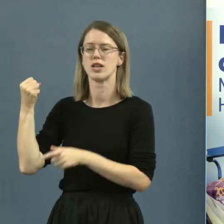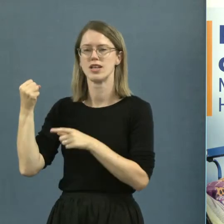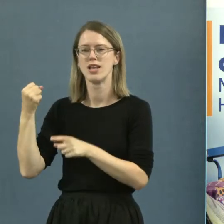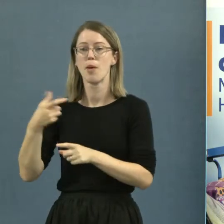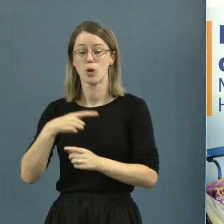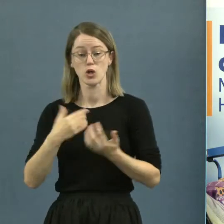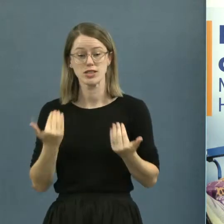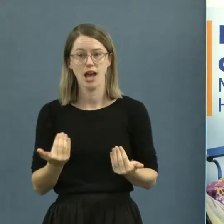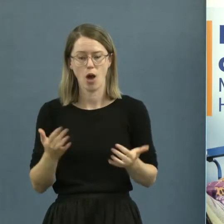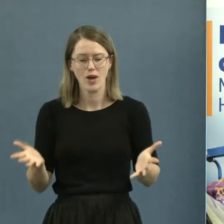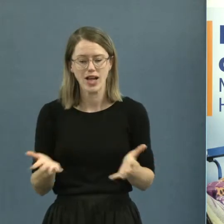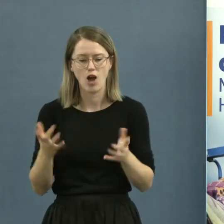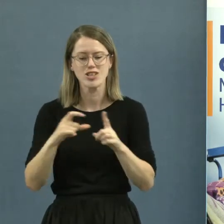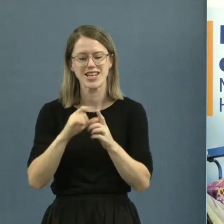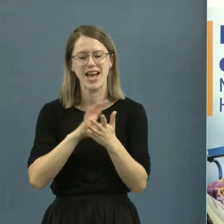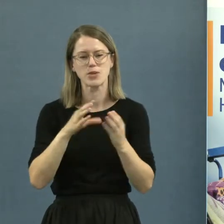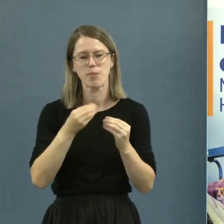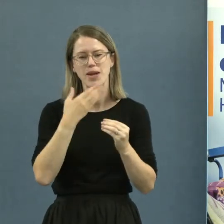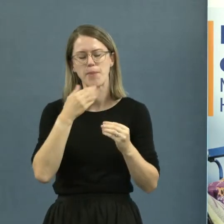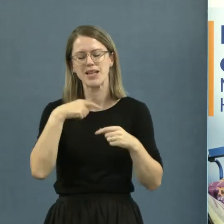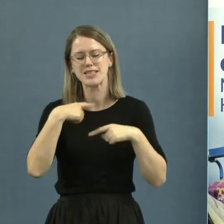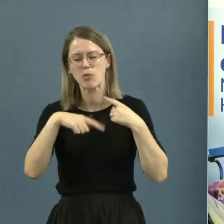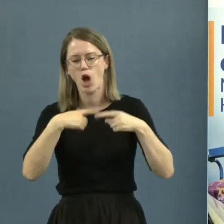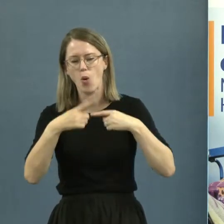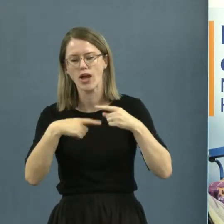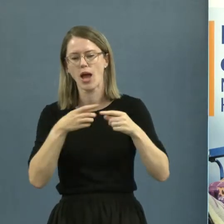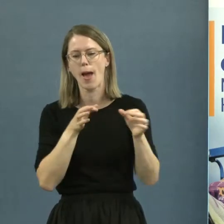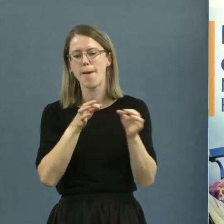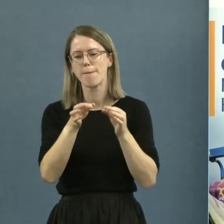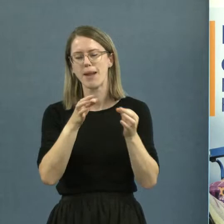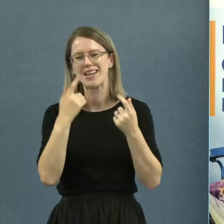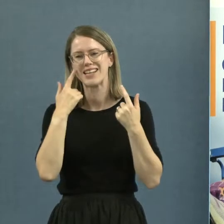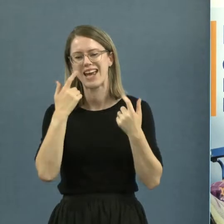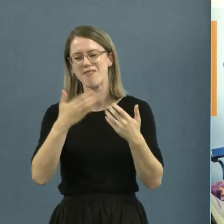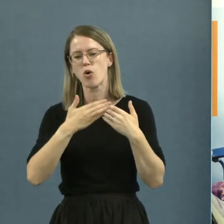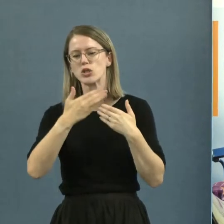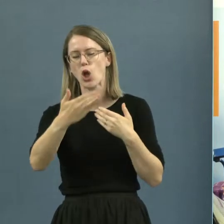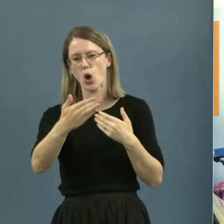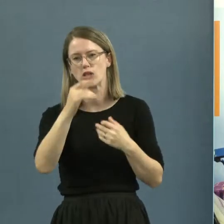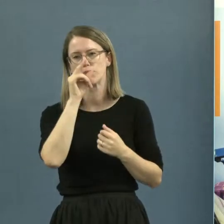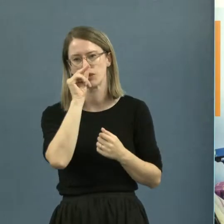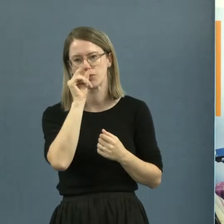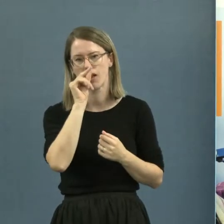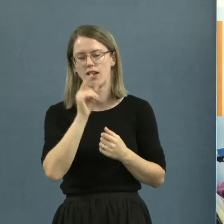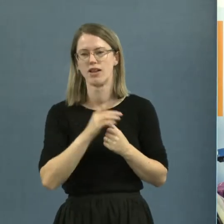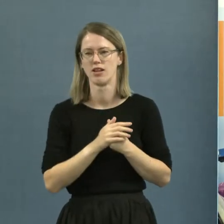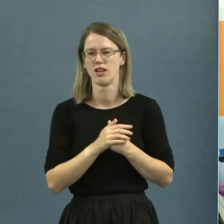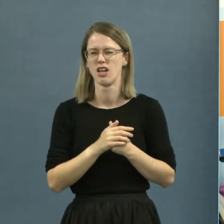District Health Boards to do is to keep planned care going for